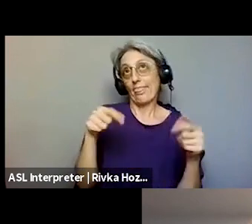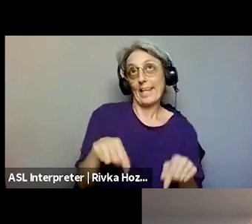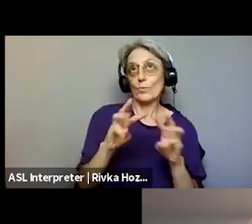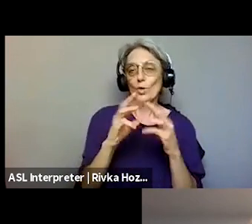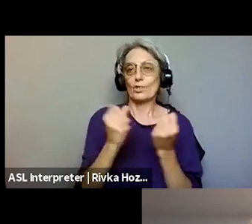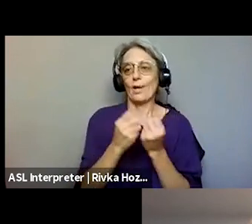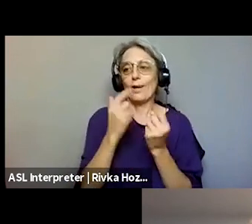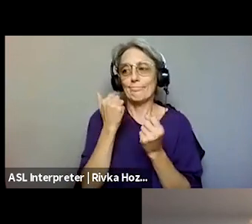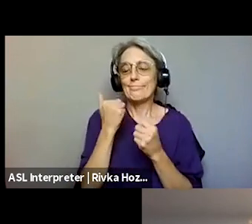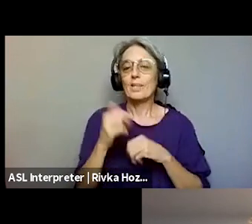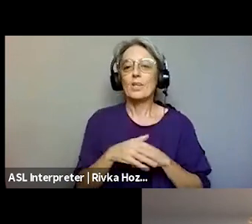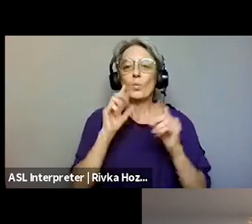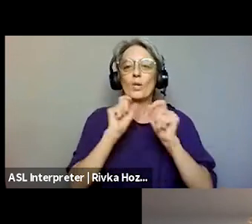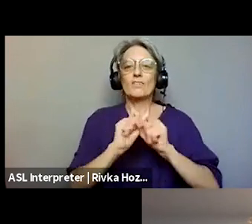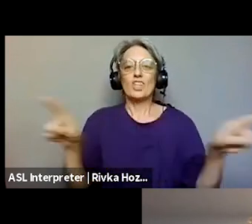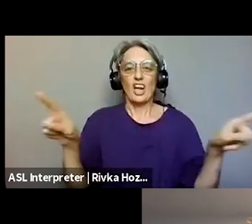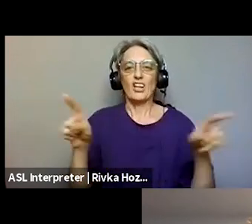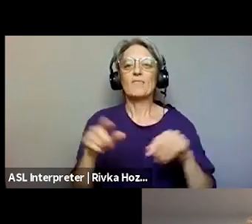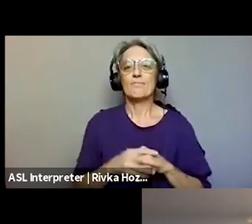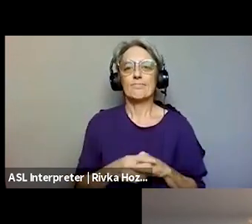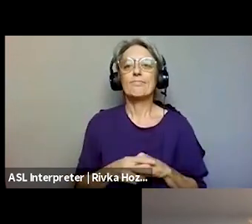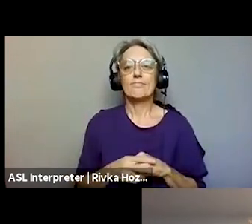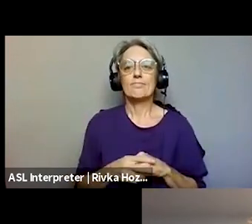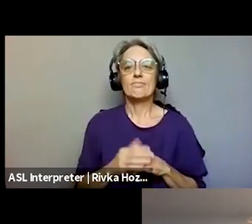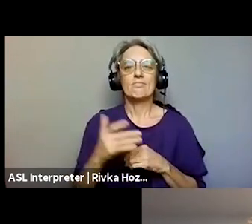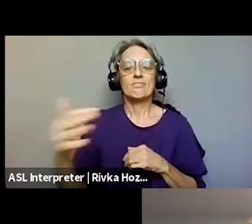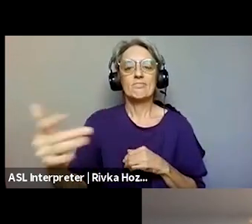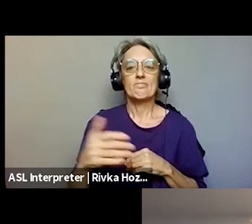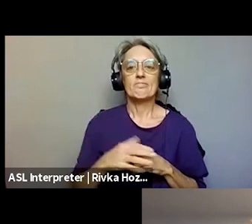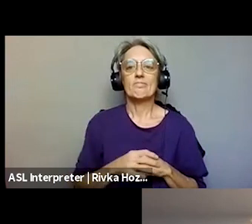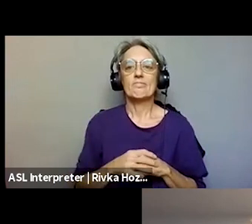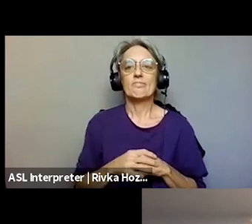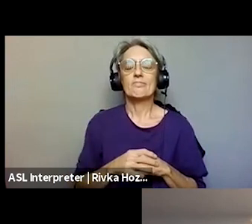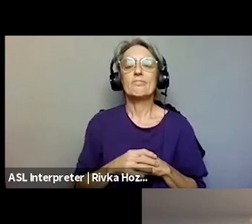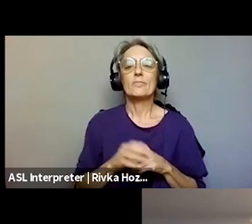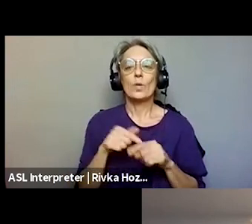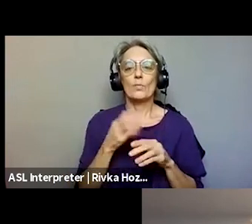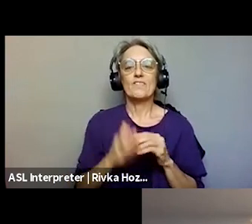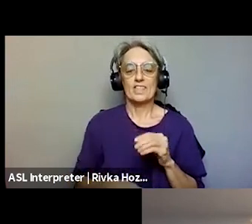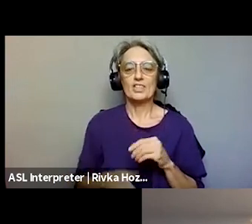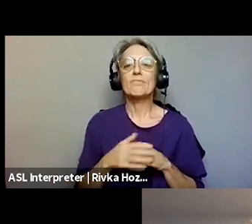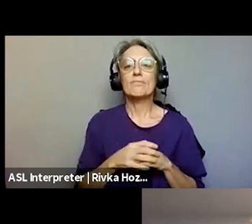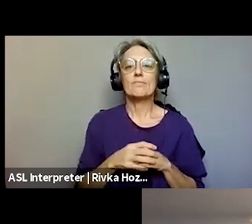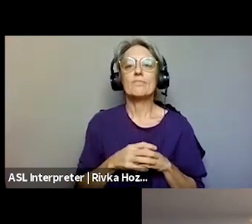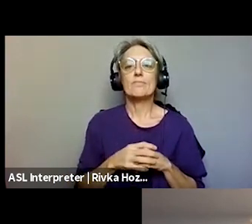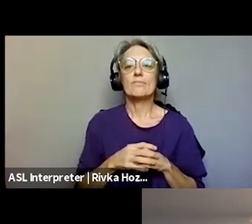and we'll share that with you down the road as it is completed and we will also make the videos